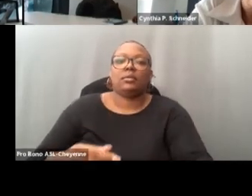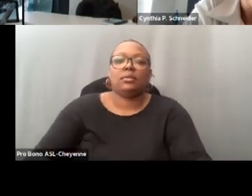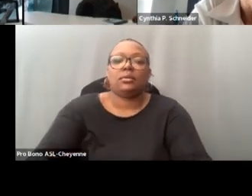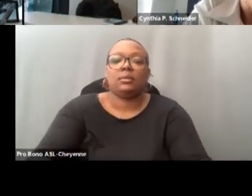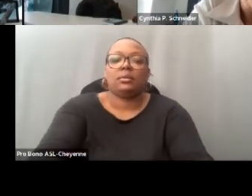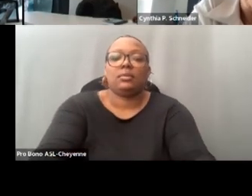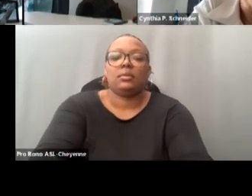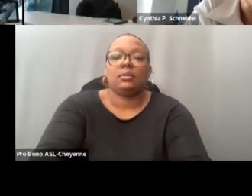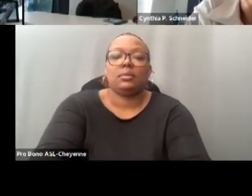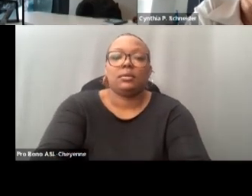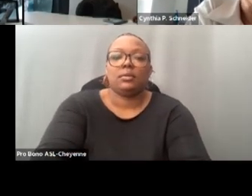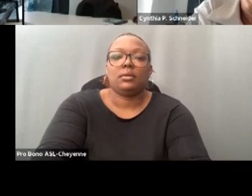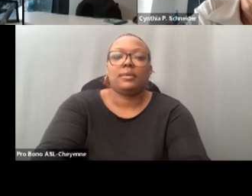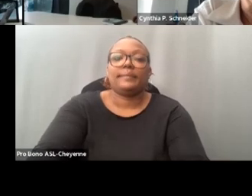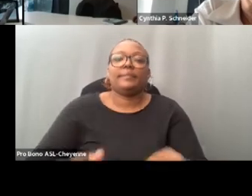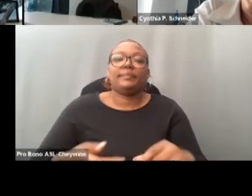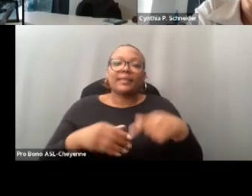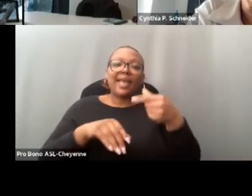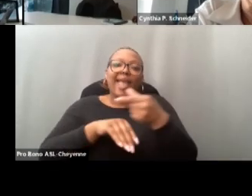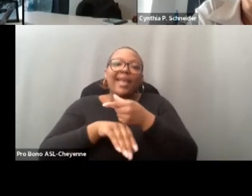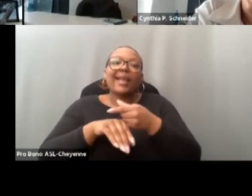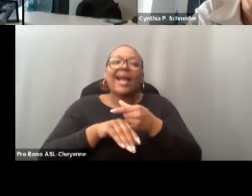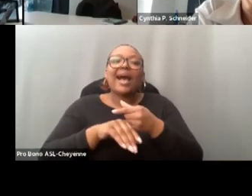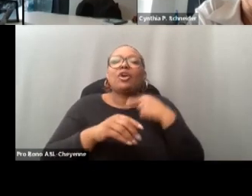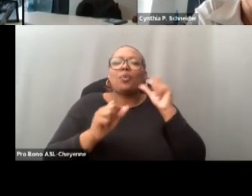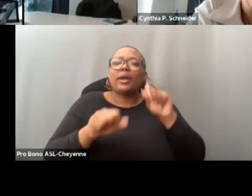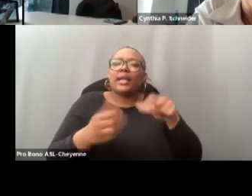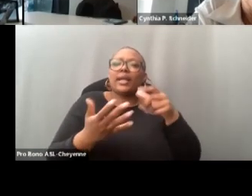like Nigeria and Ghana learn from your work?"